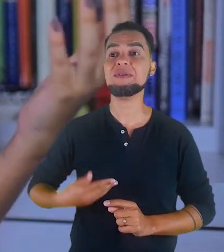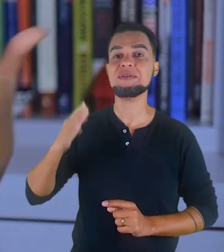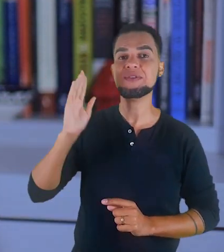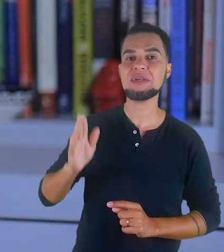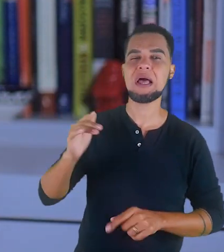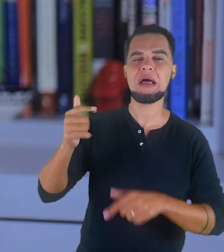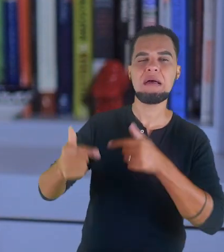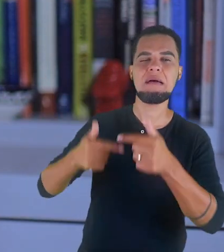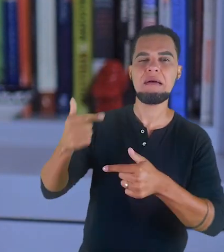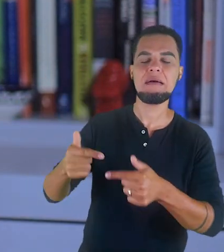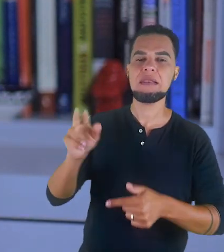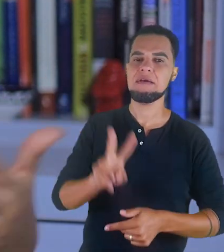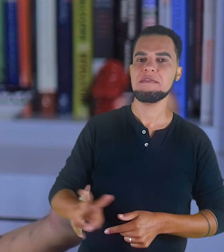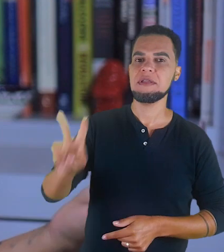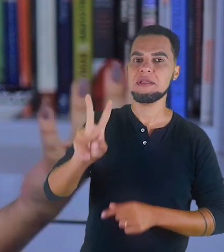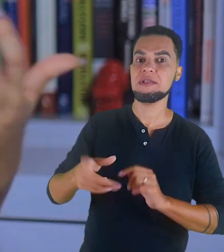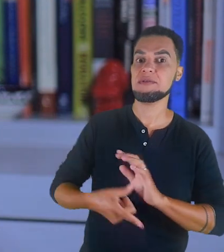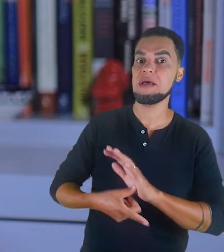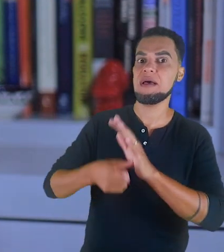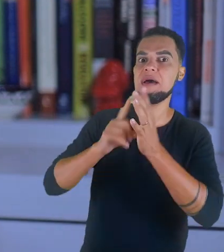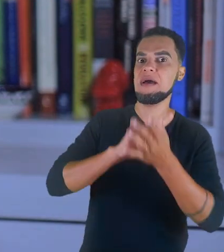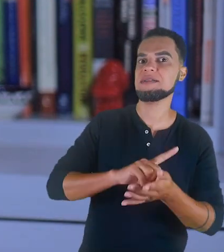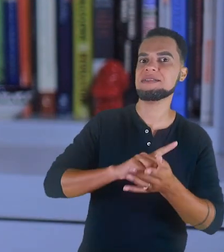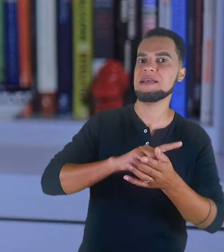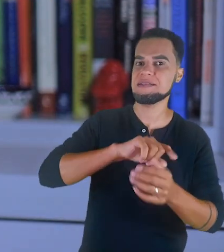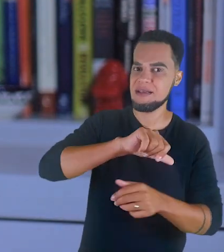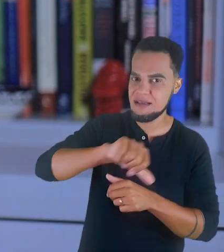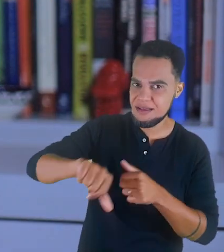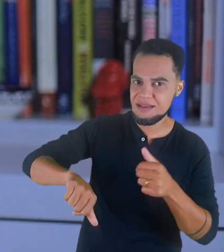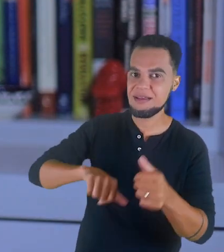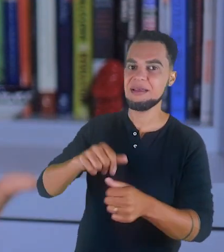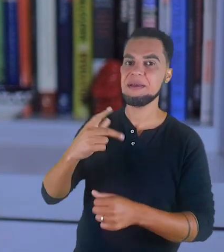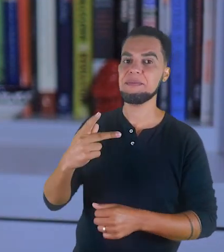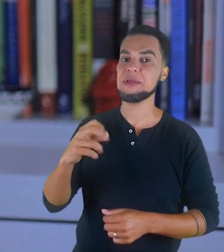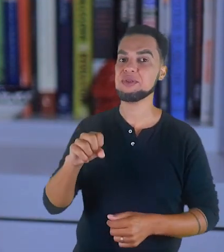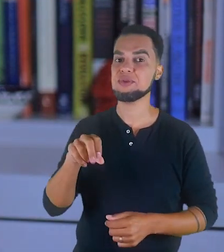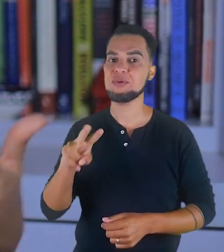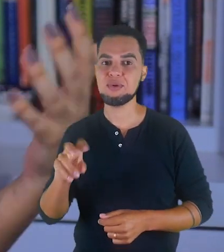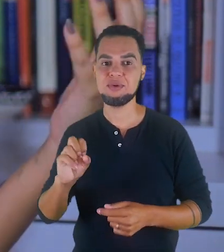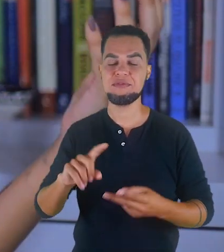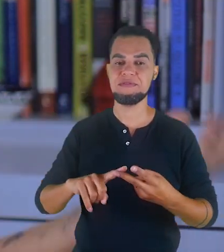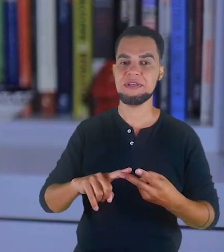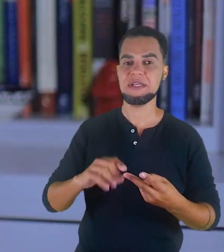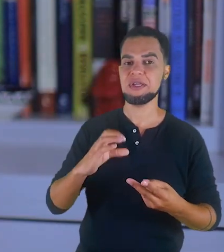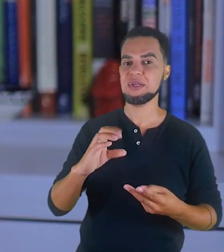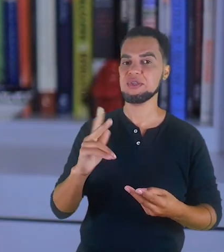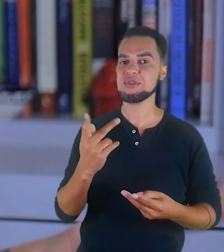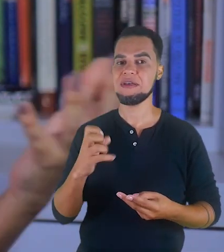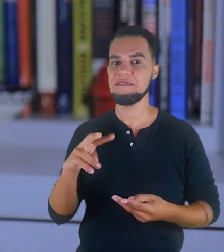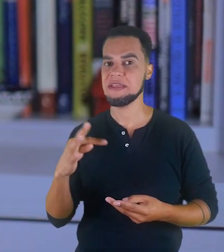that already governs Venezuela since before the current pink tide, which is the administration of PSUV, the Chavista administration,